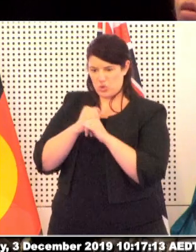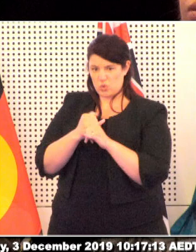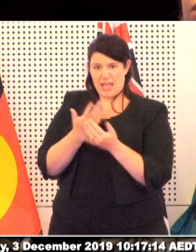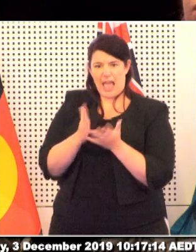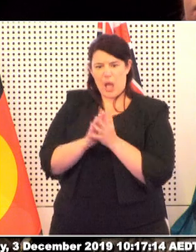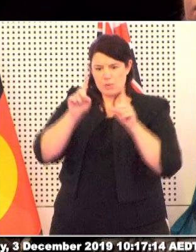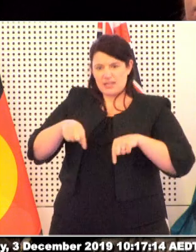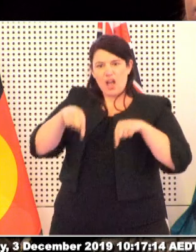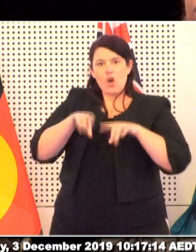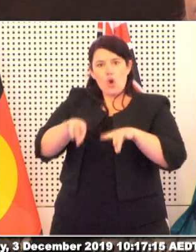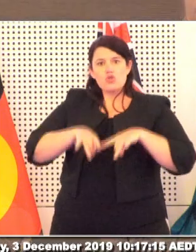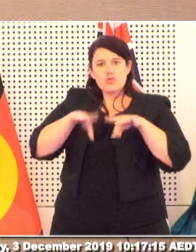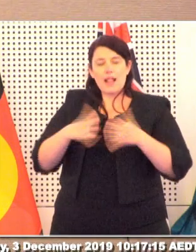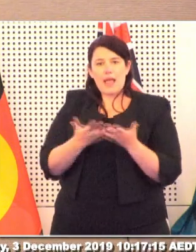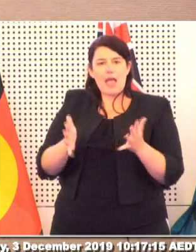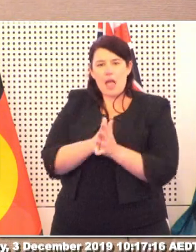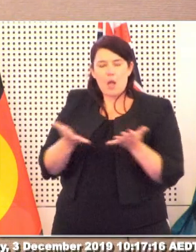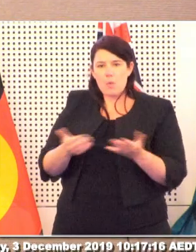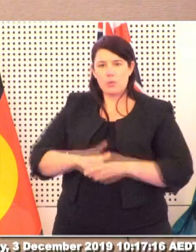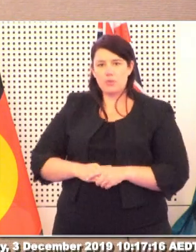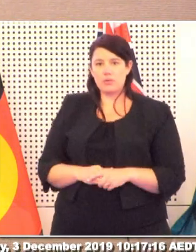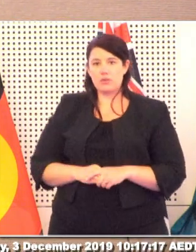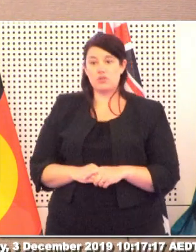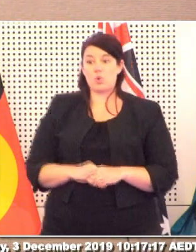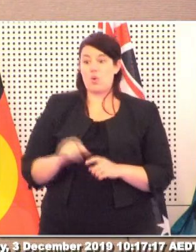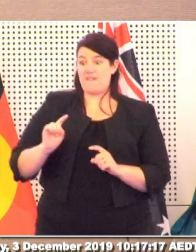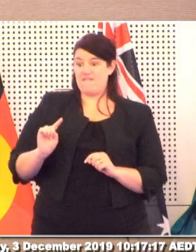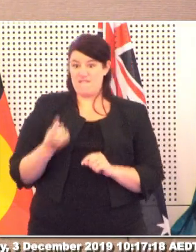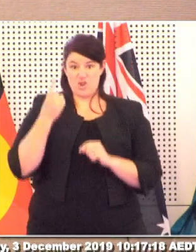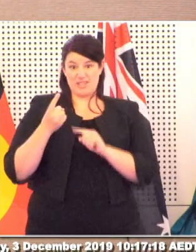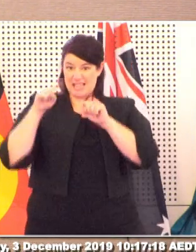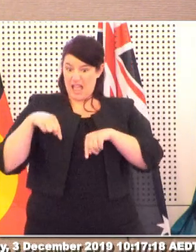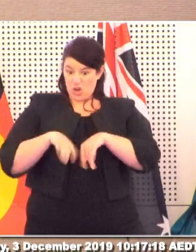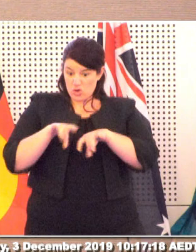So in Australia there was a first wave of deinstitutionalisation